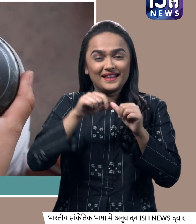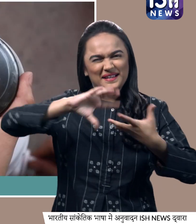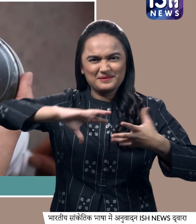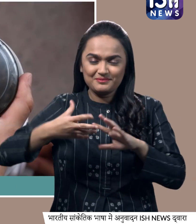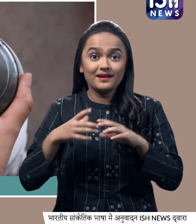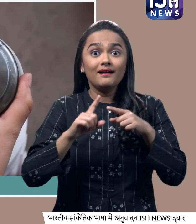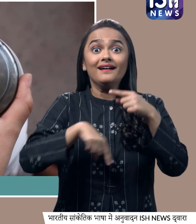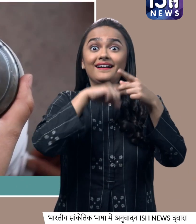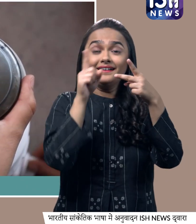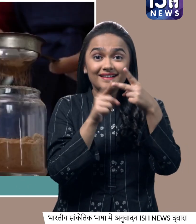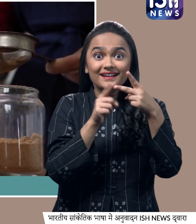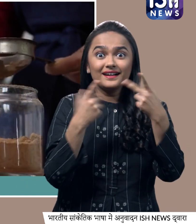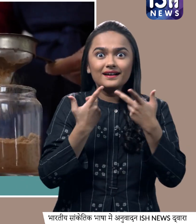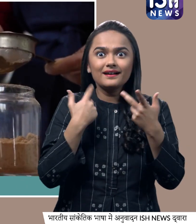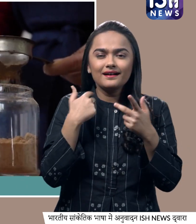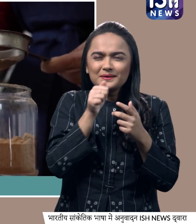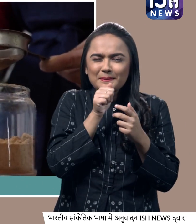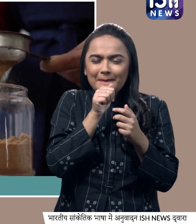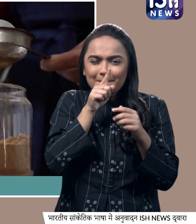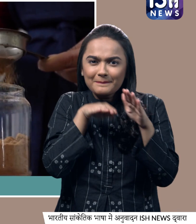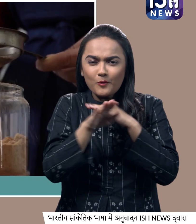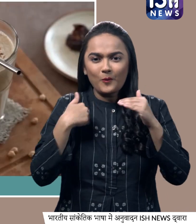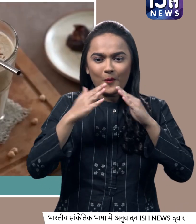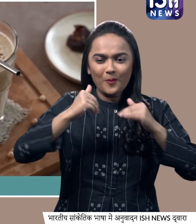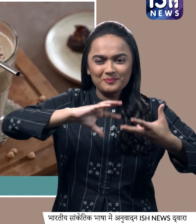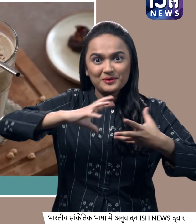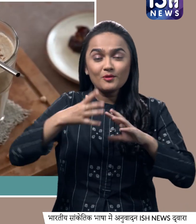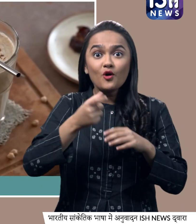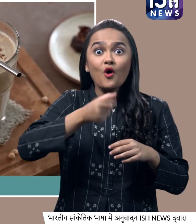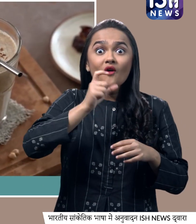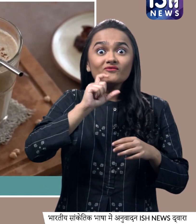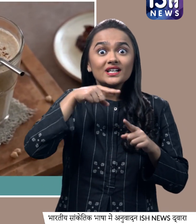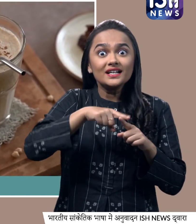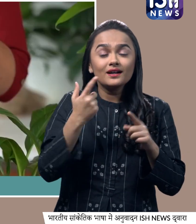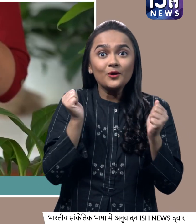Then we're going to prepare a no-coffee cold coffee from our secret homemade powder